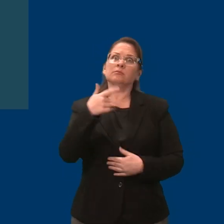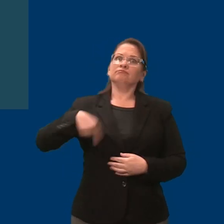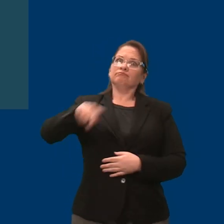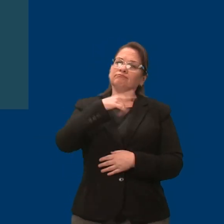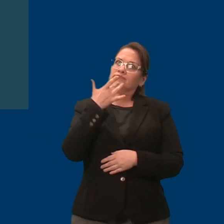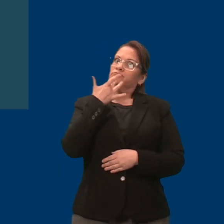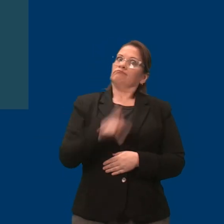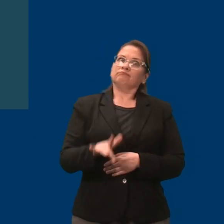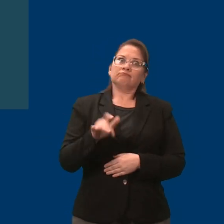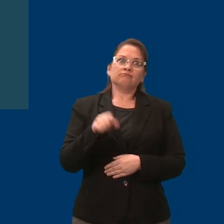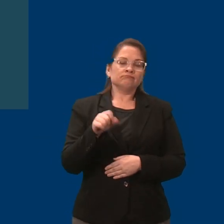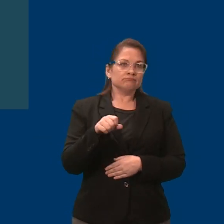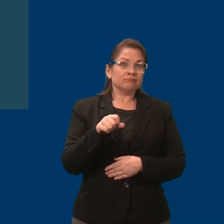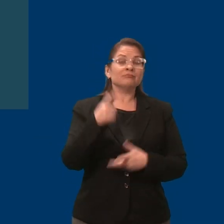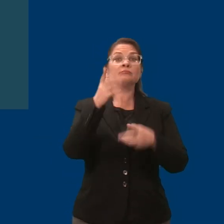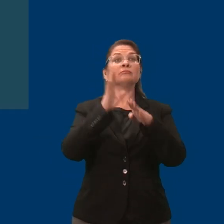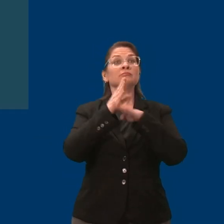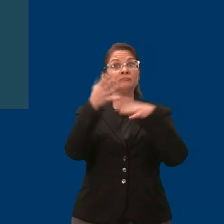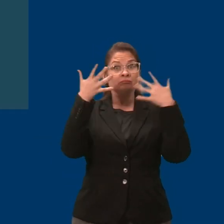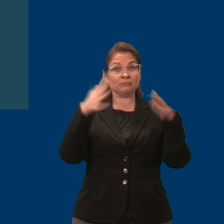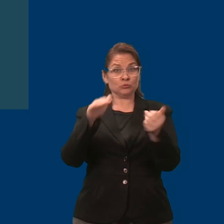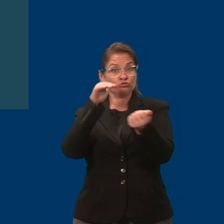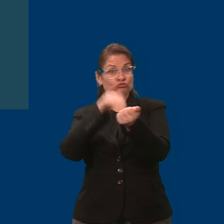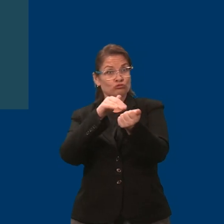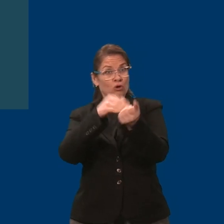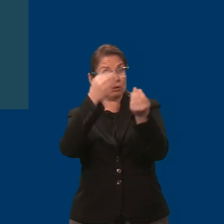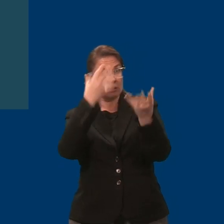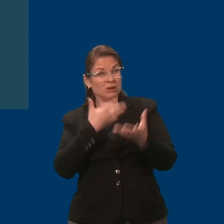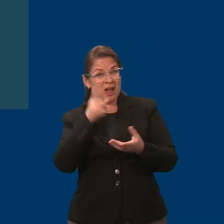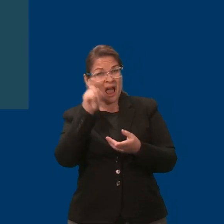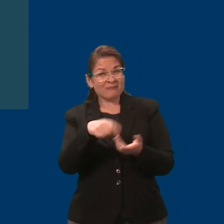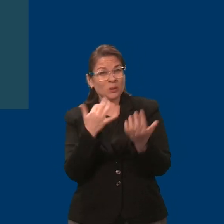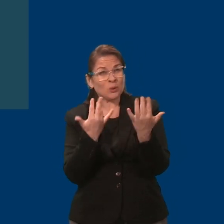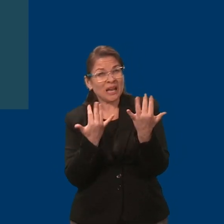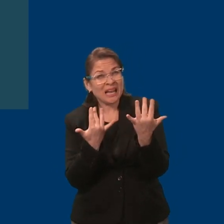that if we would have waited for a prior authorization to get that initial appointment,